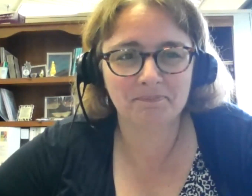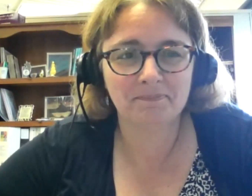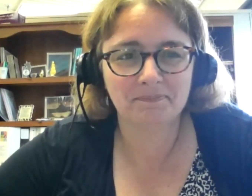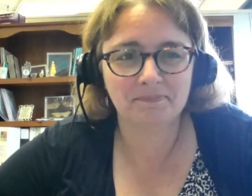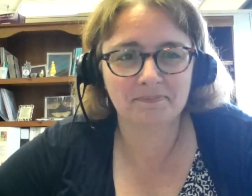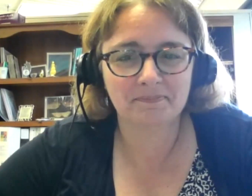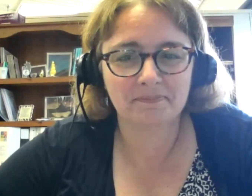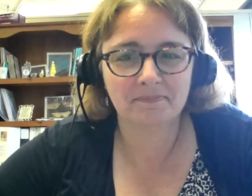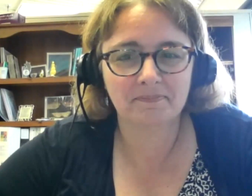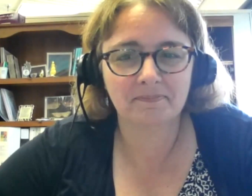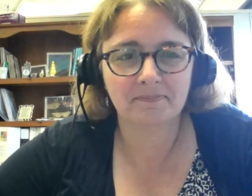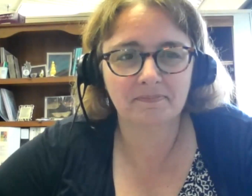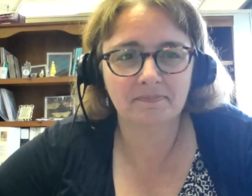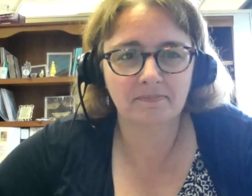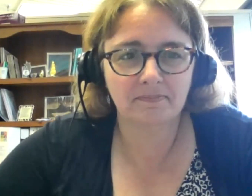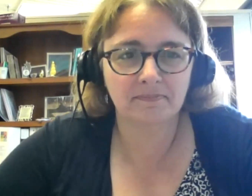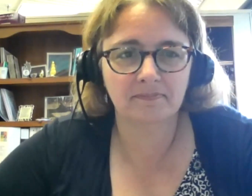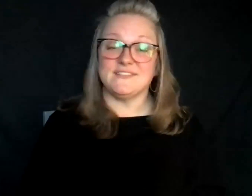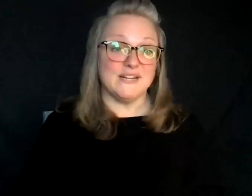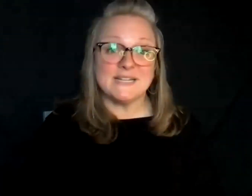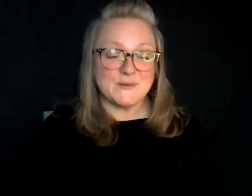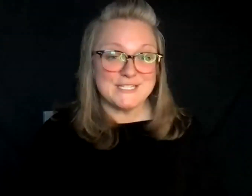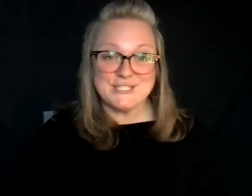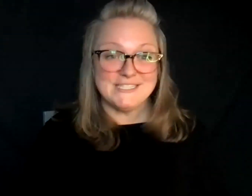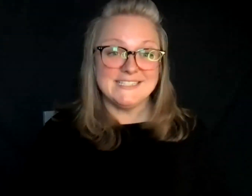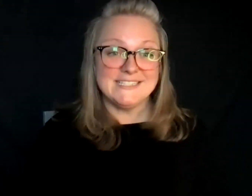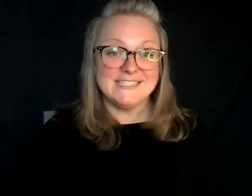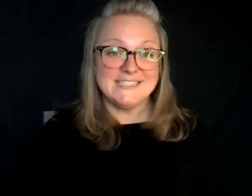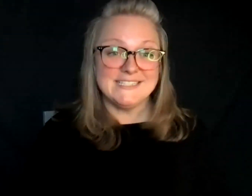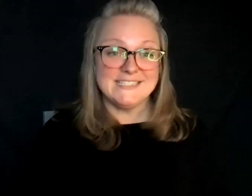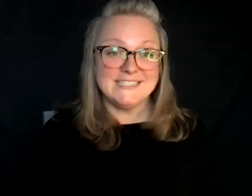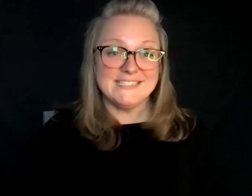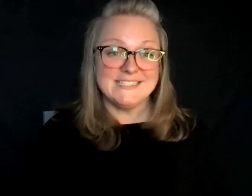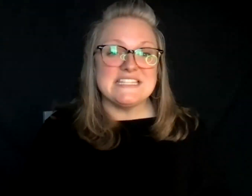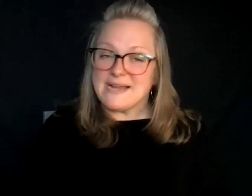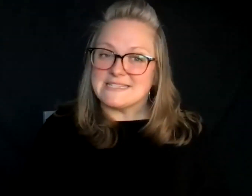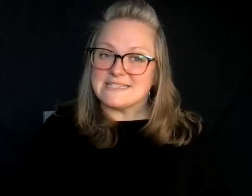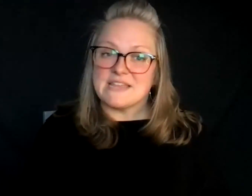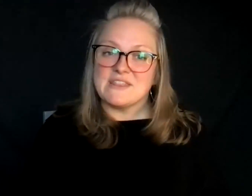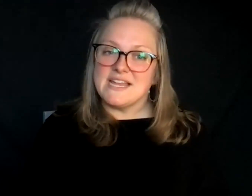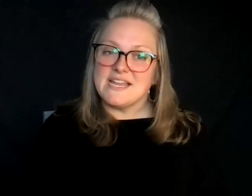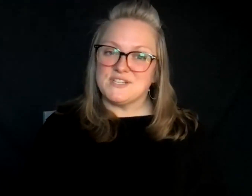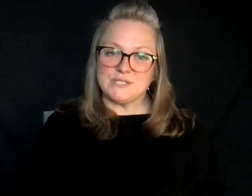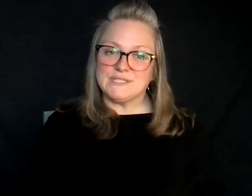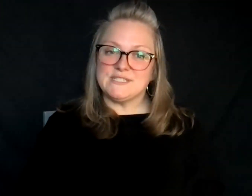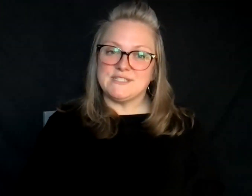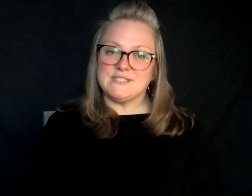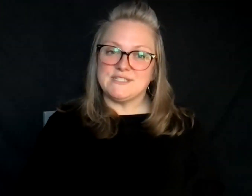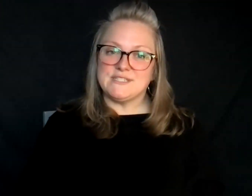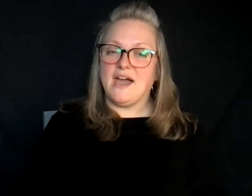THAT'S A BIG QUESTION. YEAH, IT'S A VERY